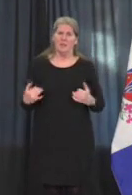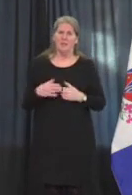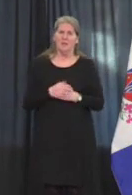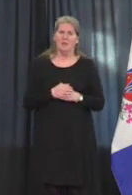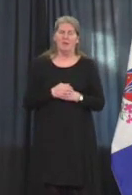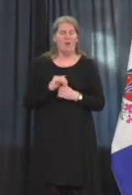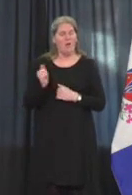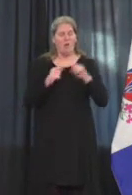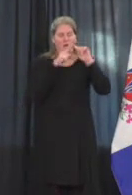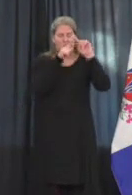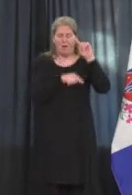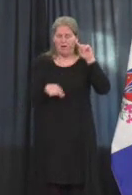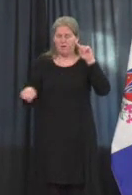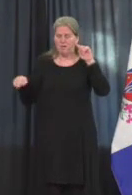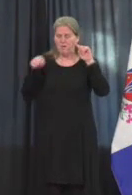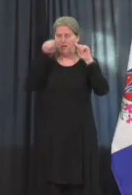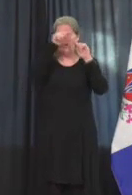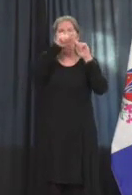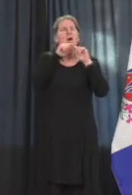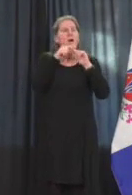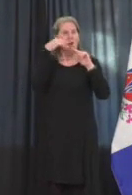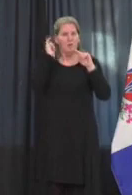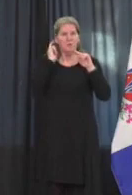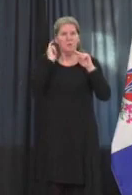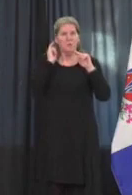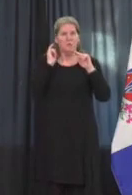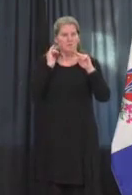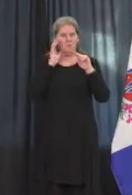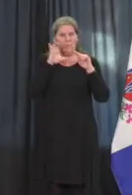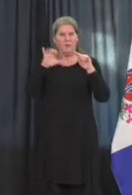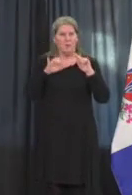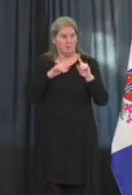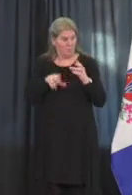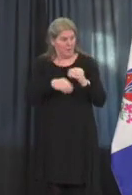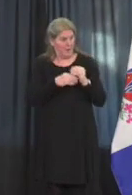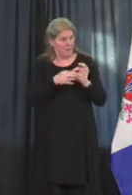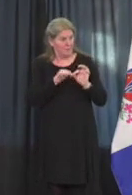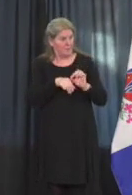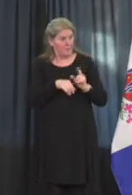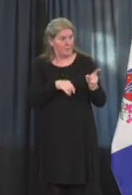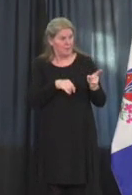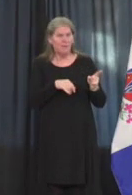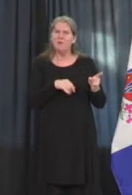BORDER CROSSINGS. I DON'T KNOW MINISTER McPHEE IF YOU WANT TO ADD. NO. I DON'T THINK I HAVE ANYTHING TO ADD.